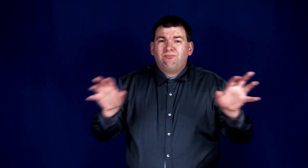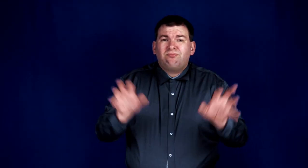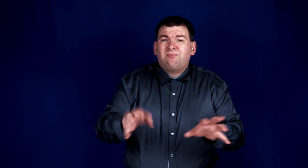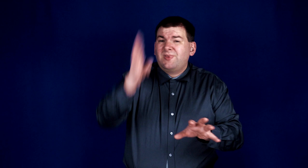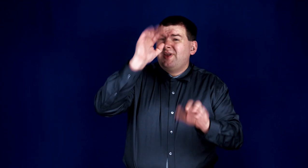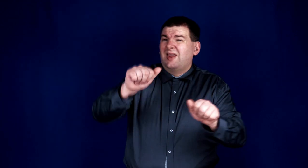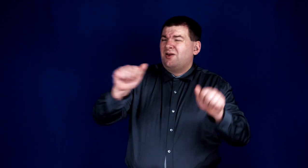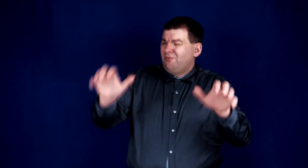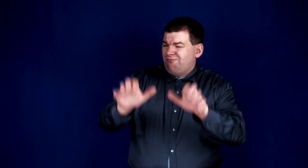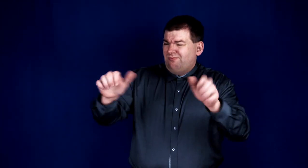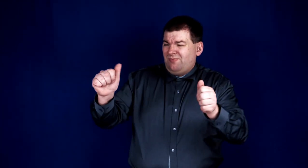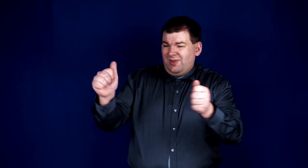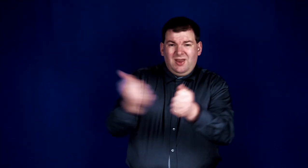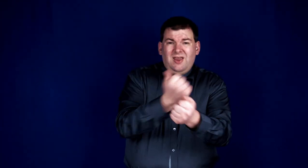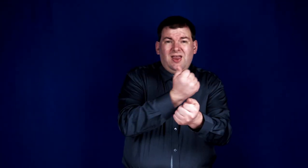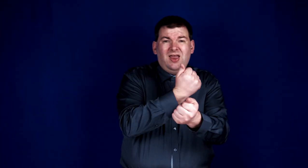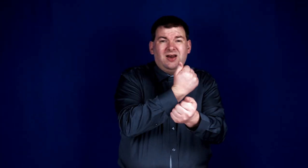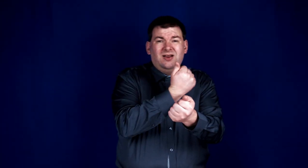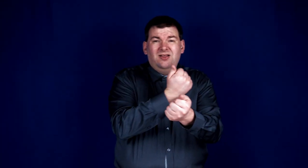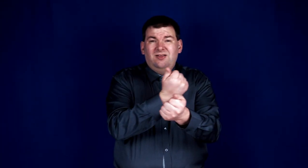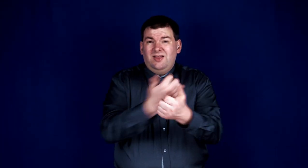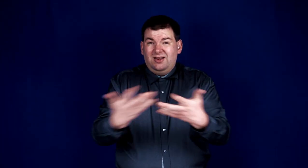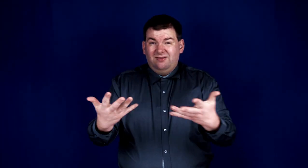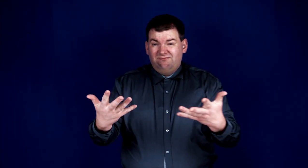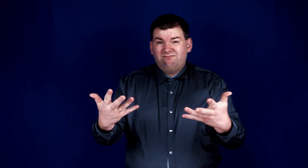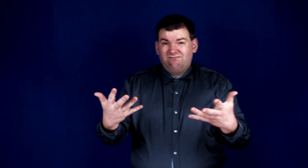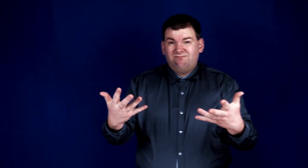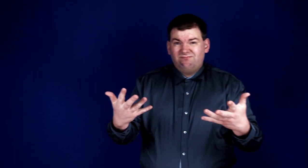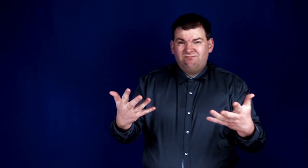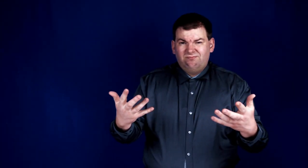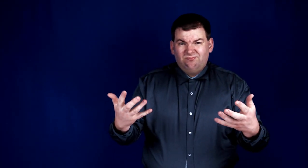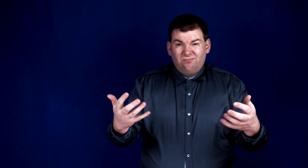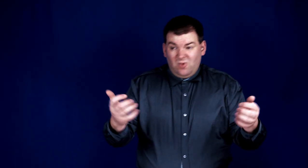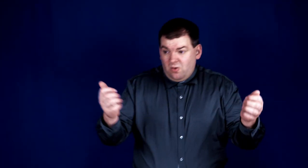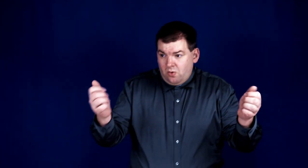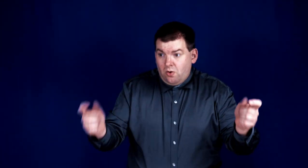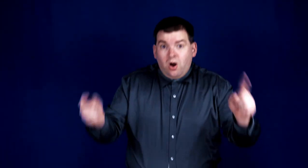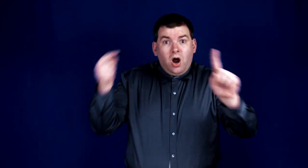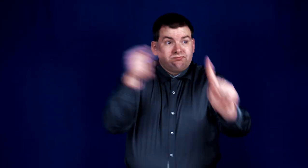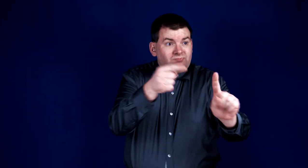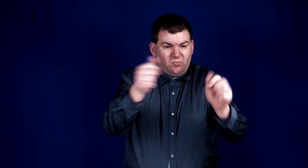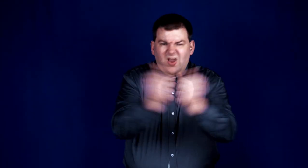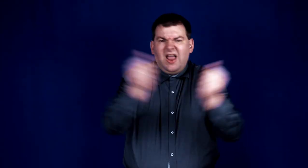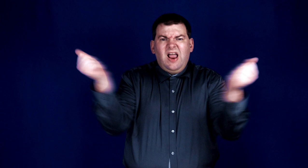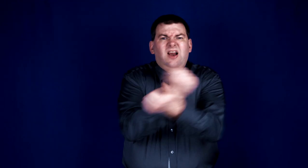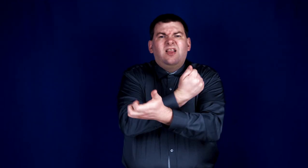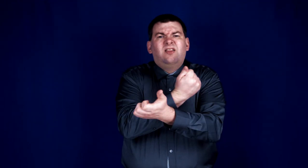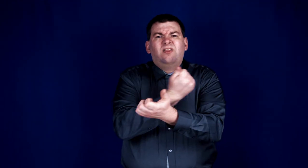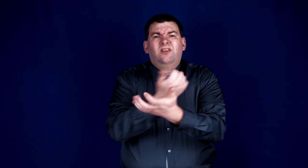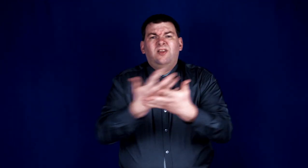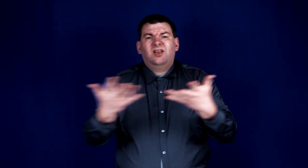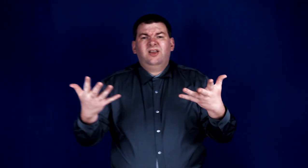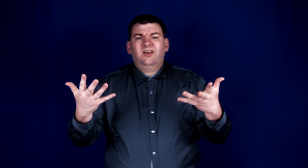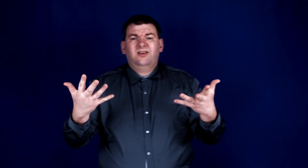God can do anything with anything.